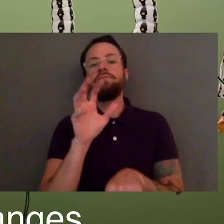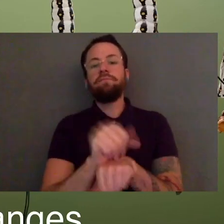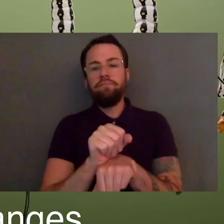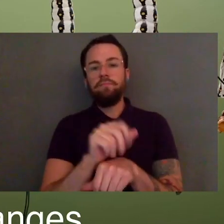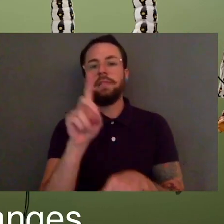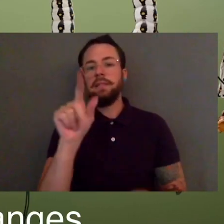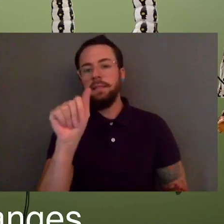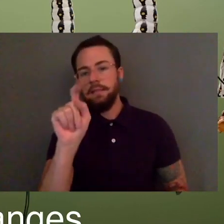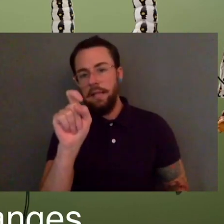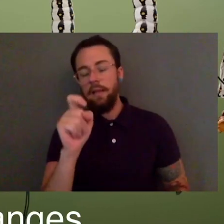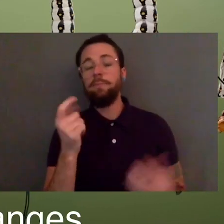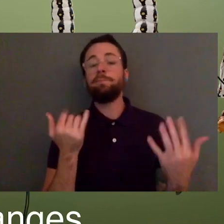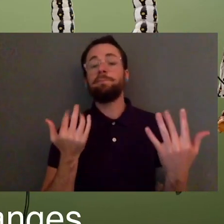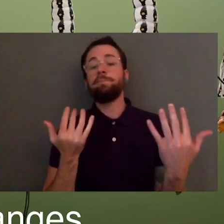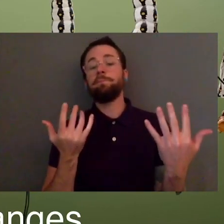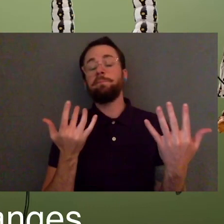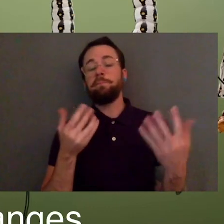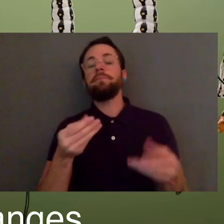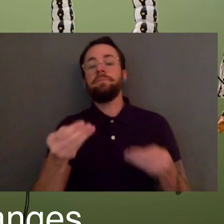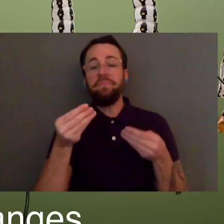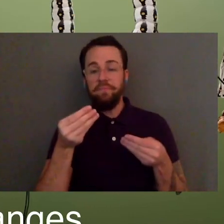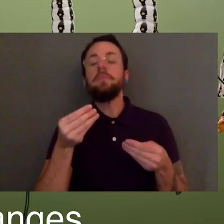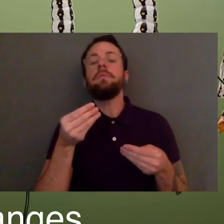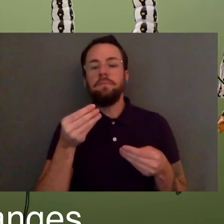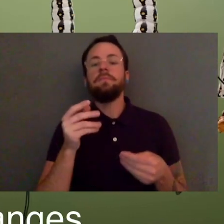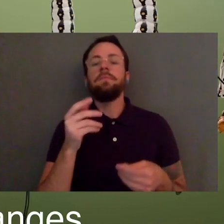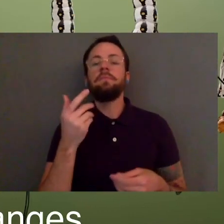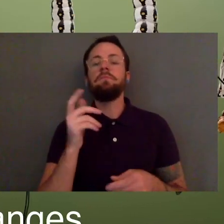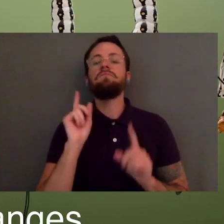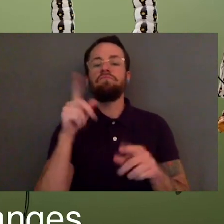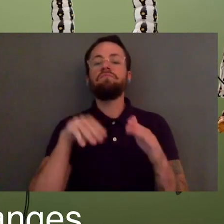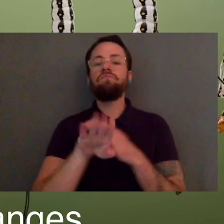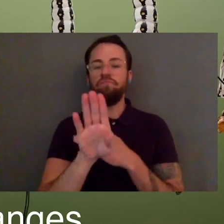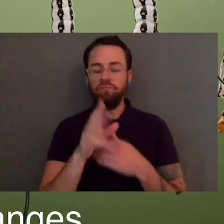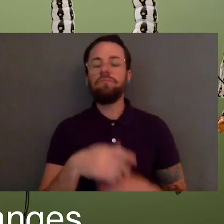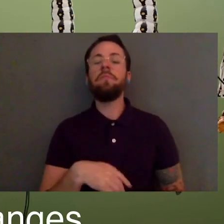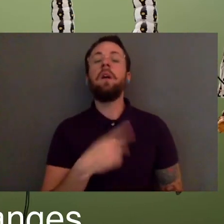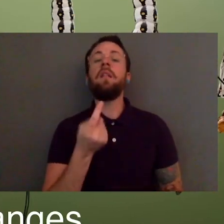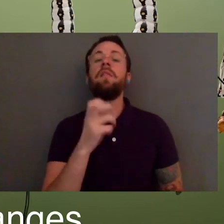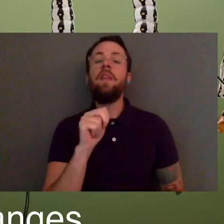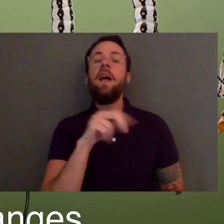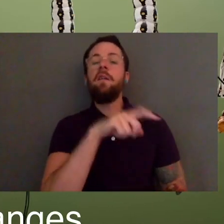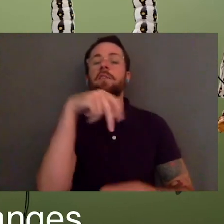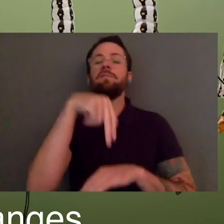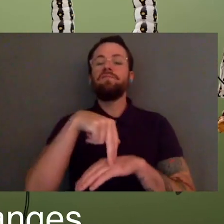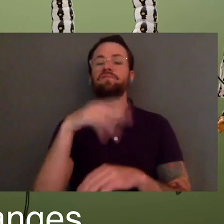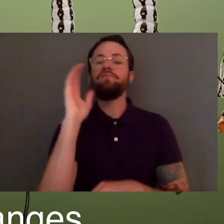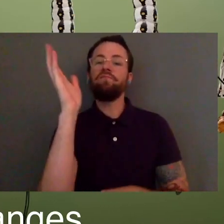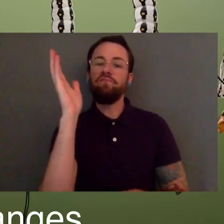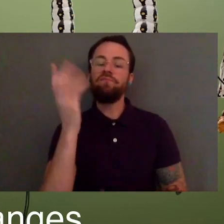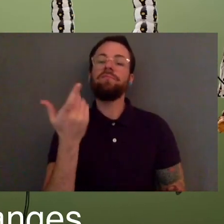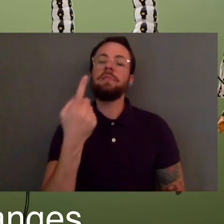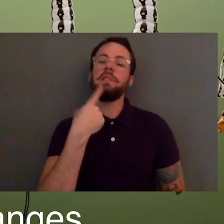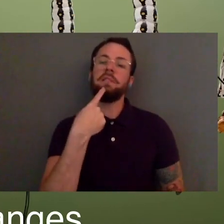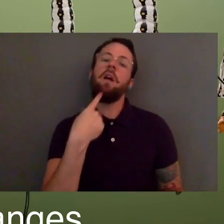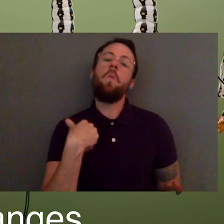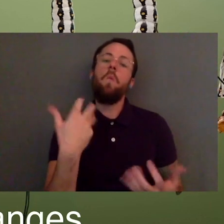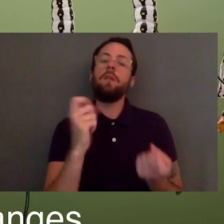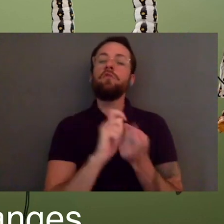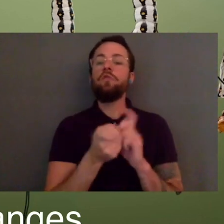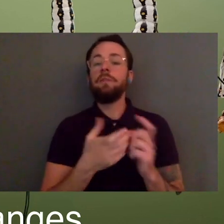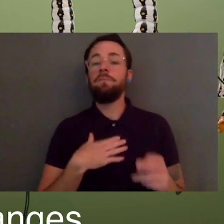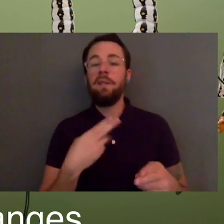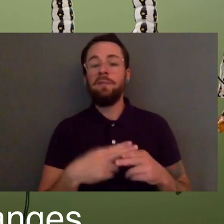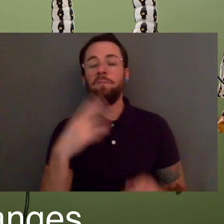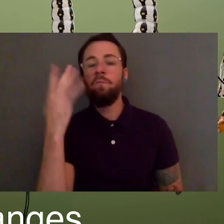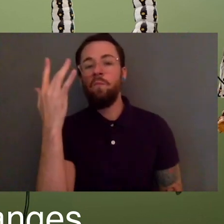So that would generally include going to court, having legal documents drawn up to testify